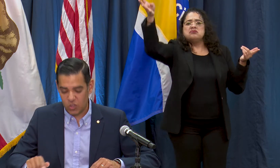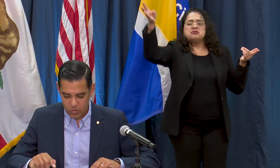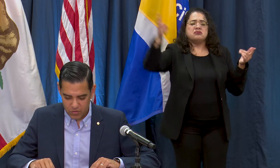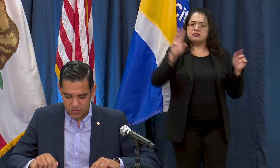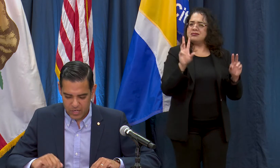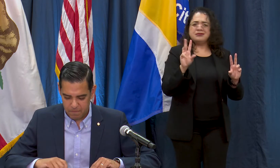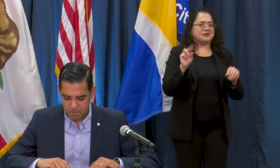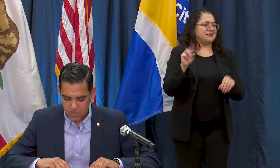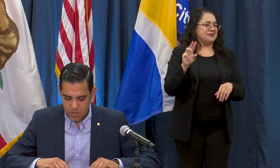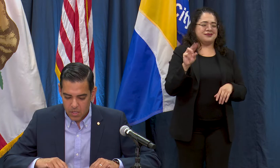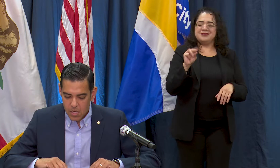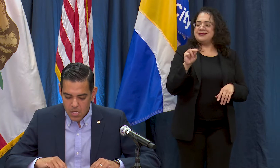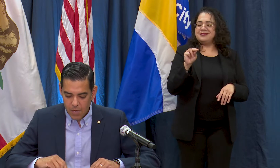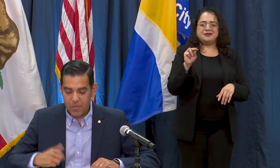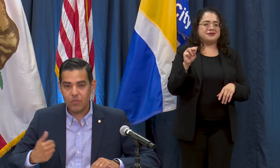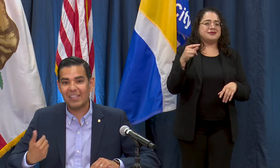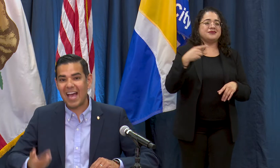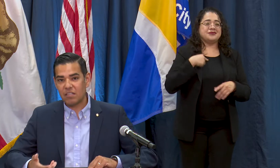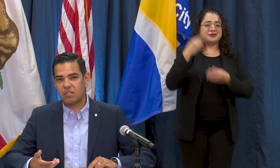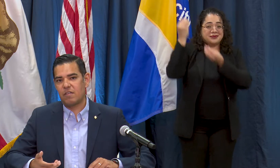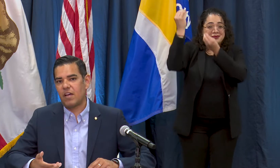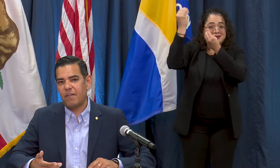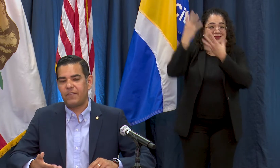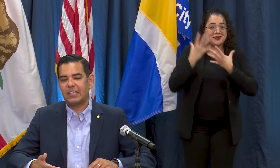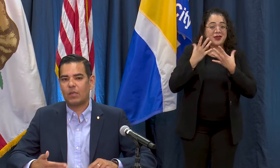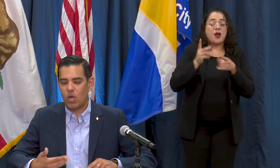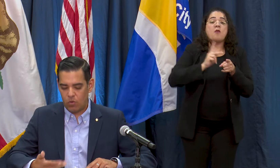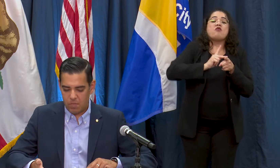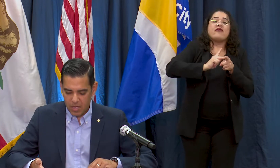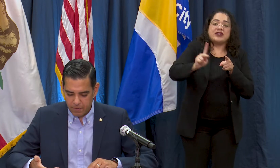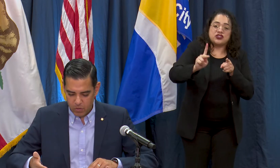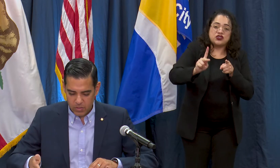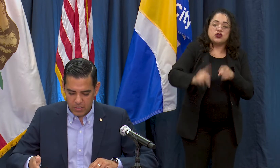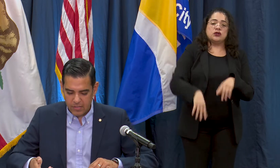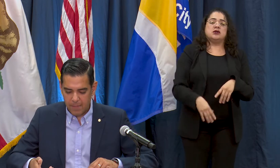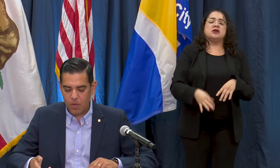country and the state. The last fact I want to remind folks about is that our